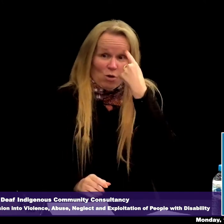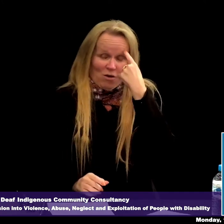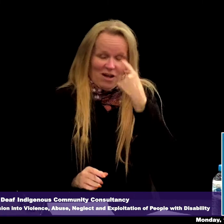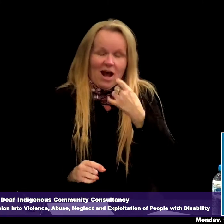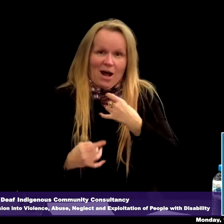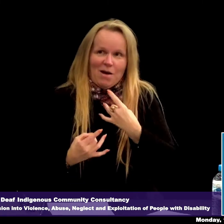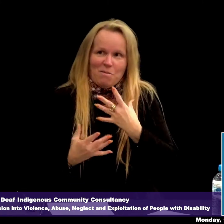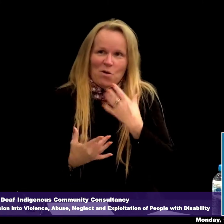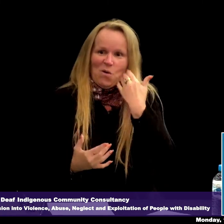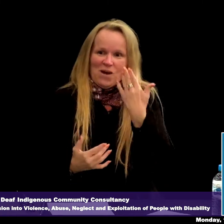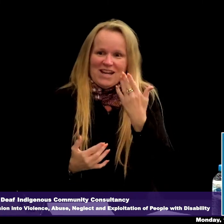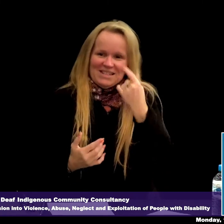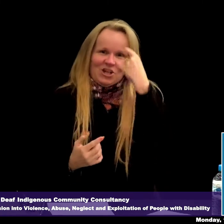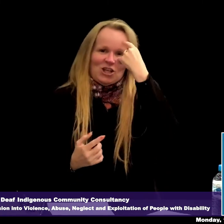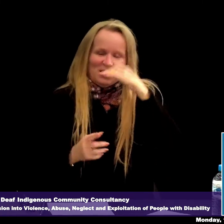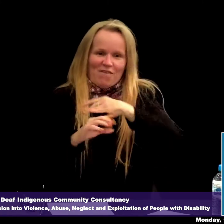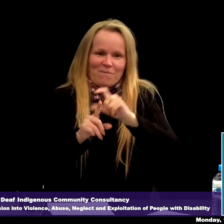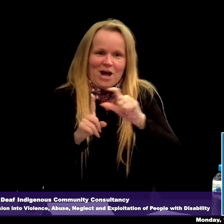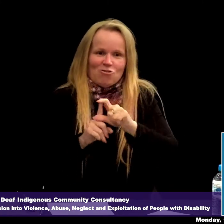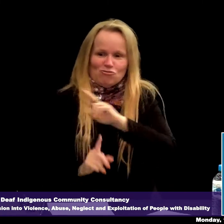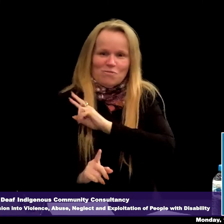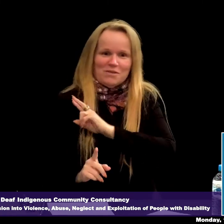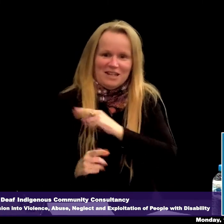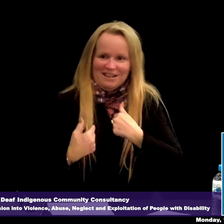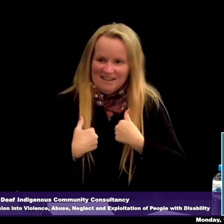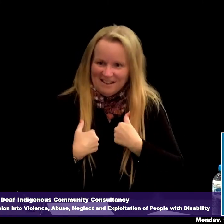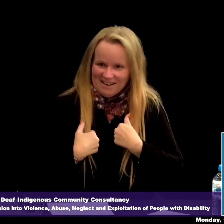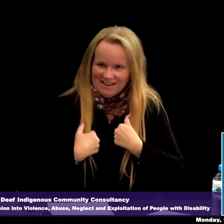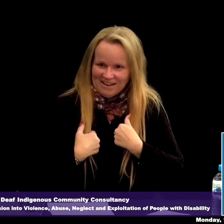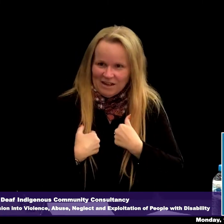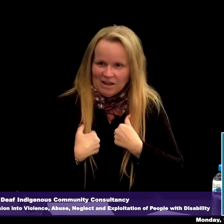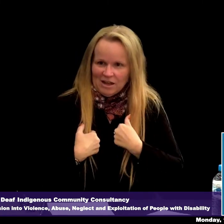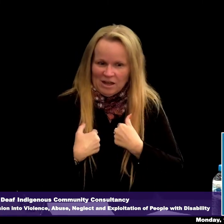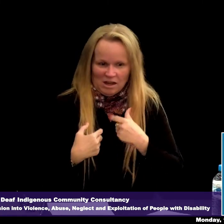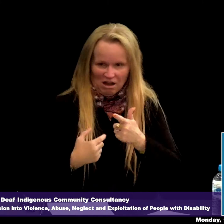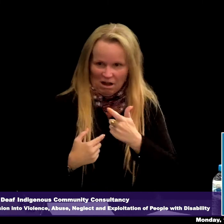think is best" but I'm always conscious about my cultural responsibilities as an